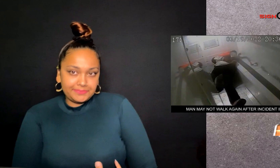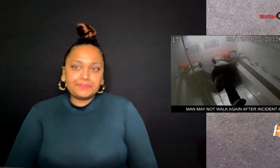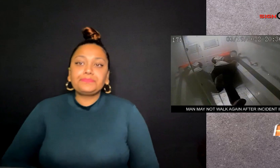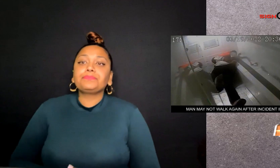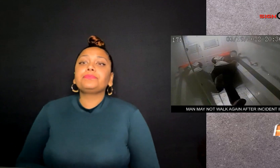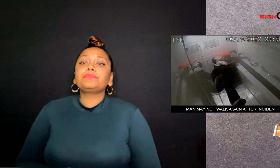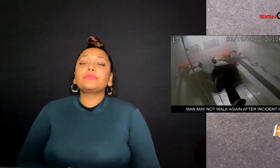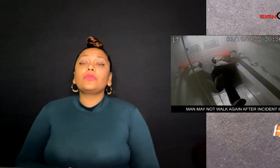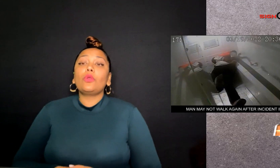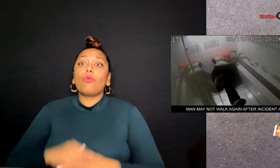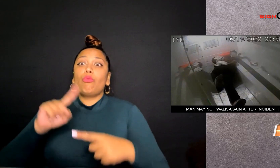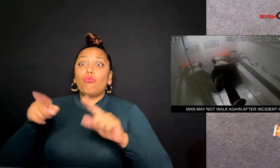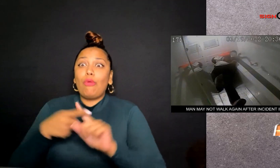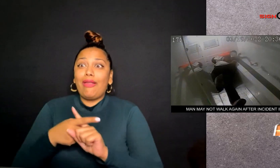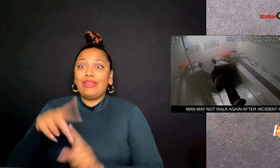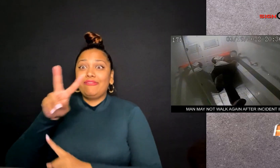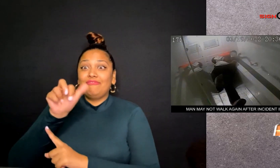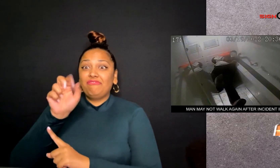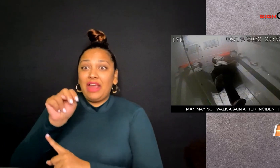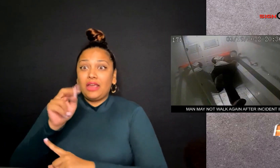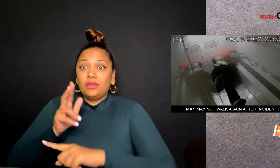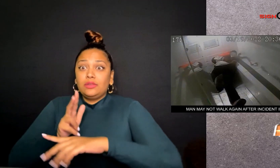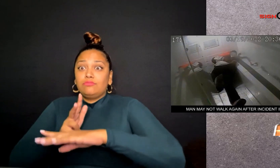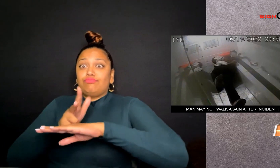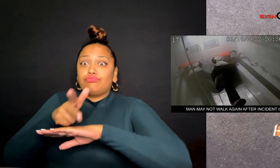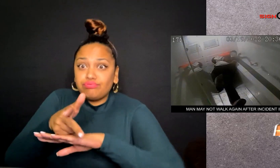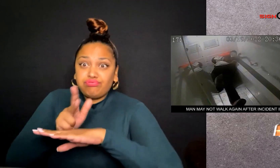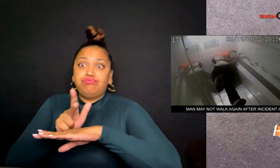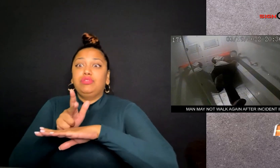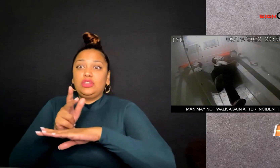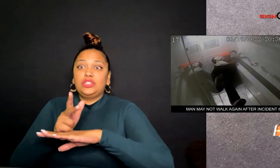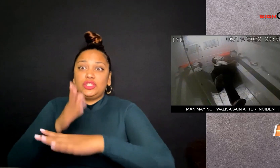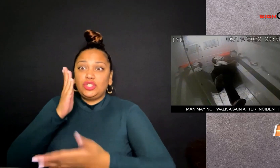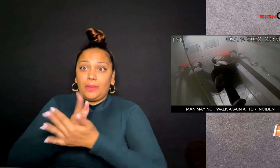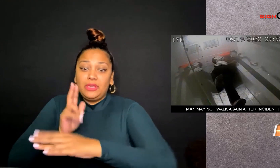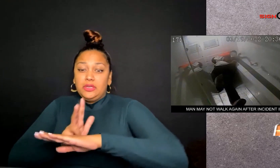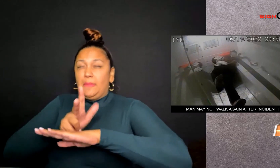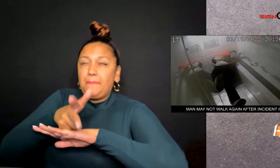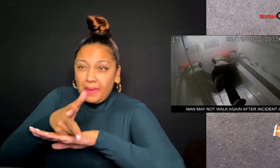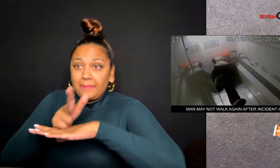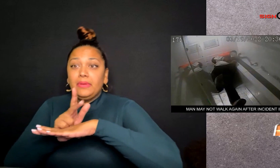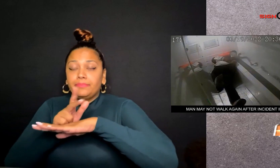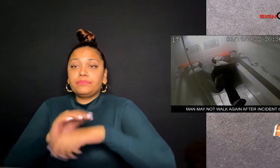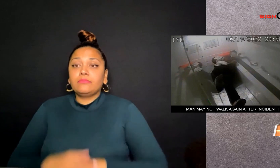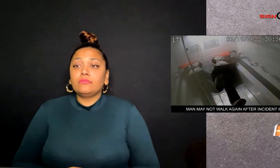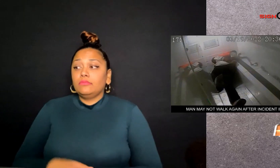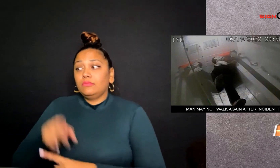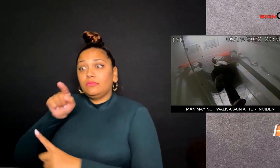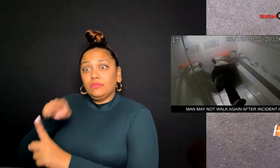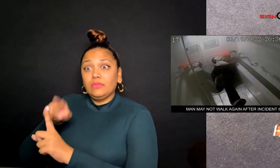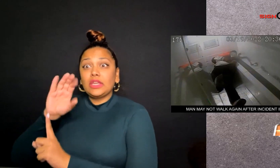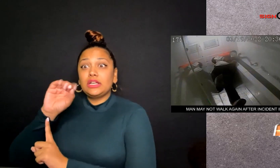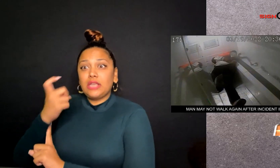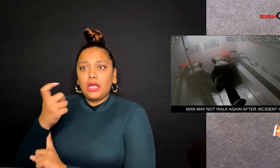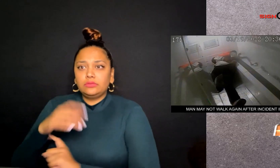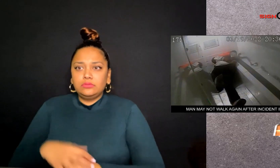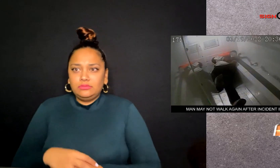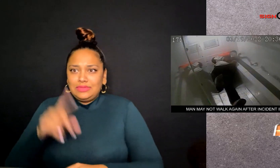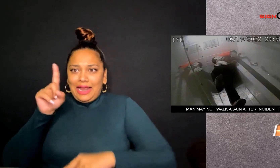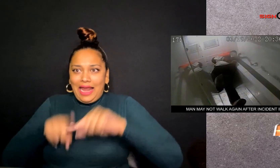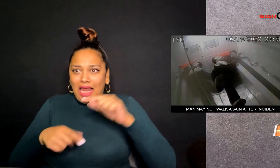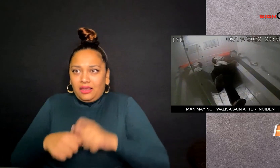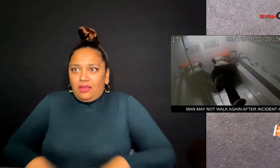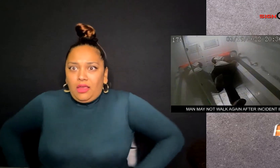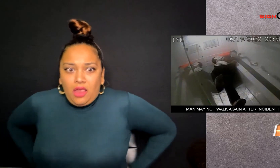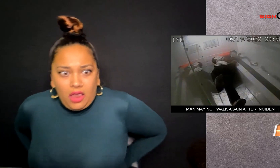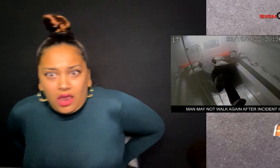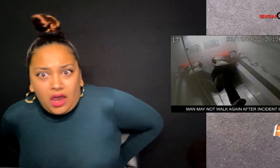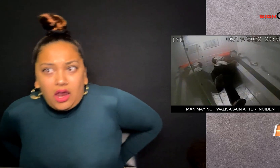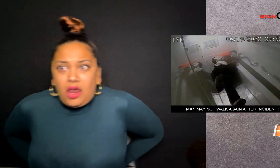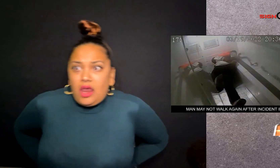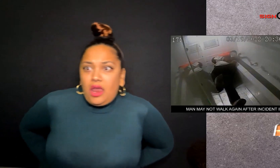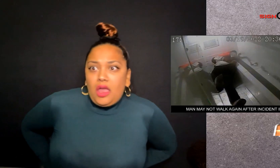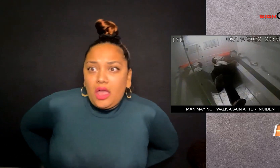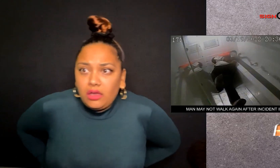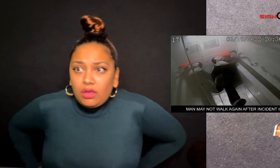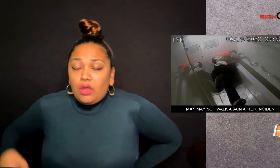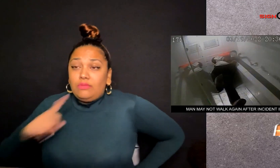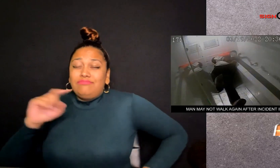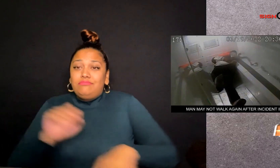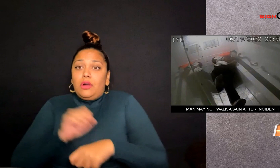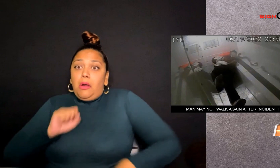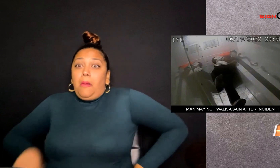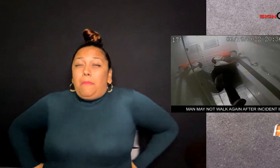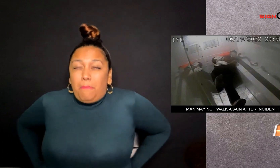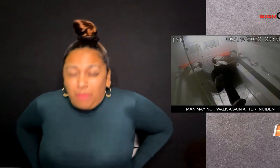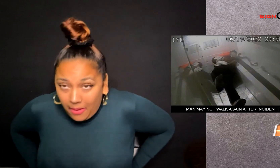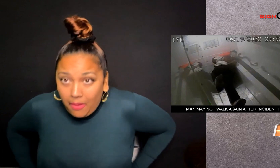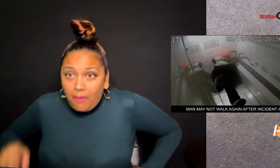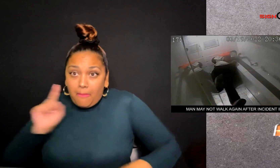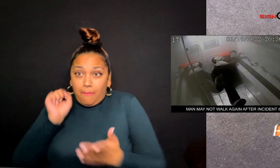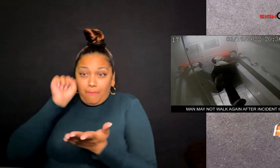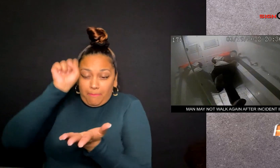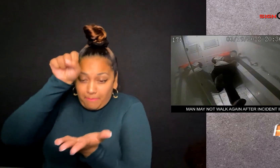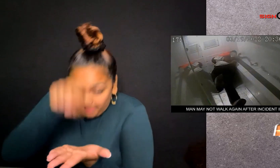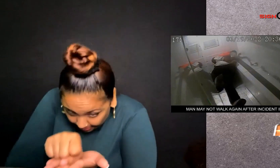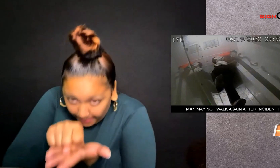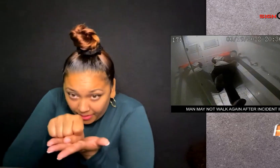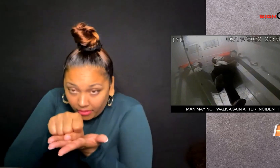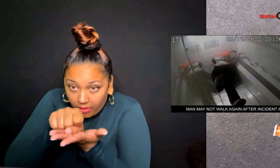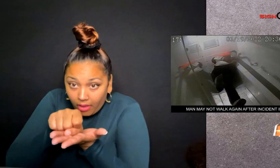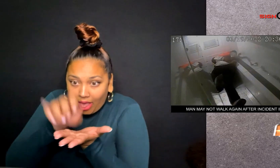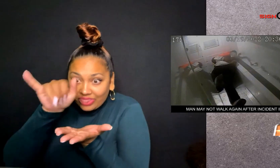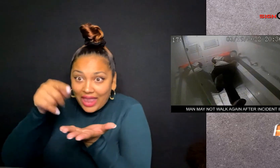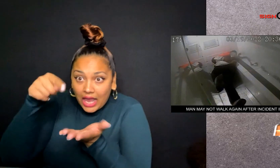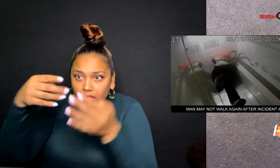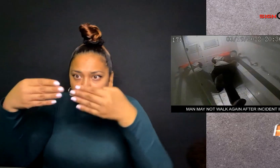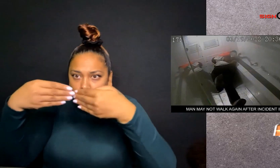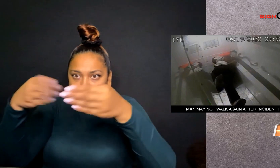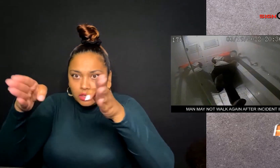was no seatbelt so when the van suddenly stopped Cox could not brace himself he slammed face